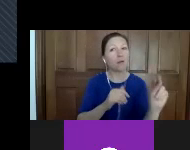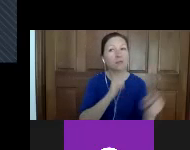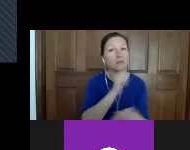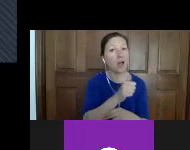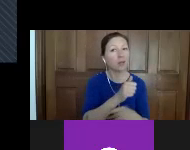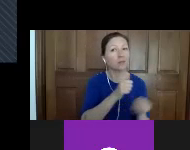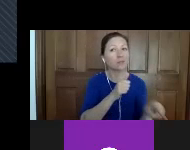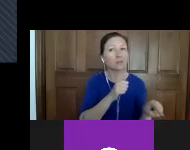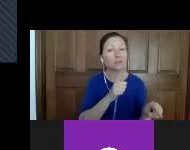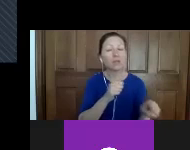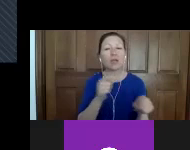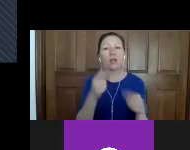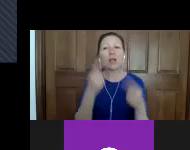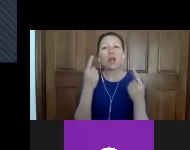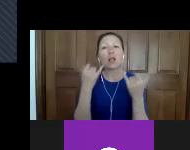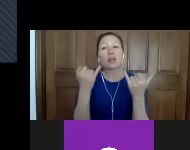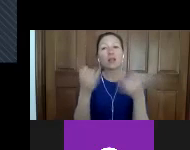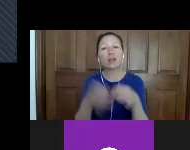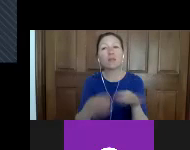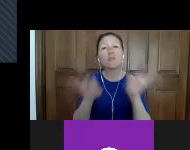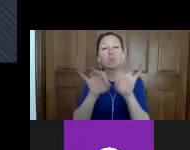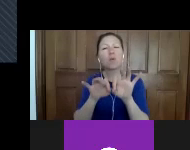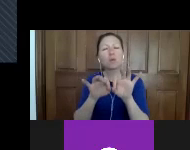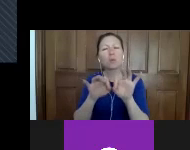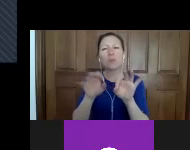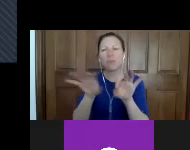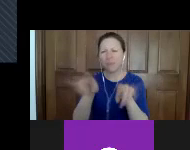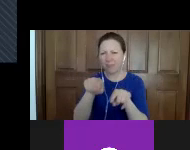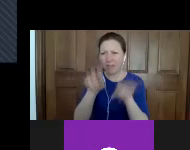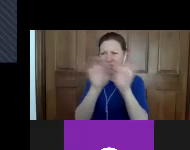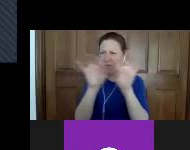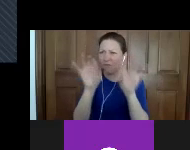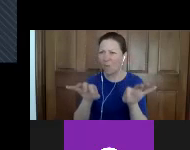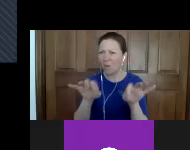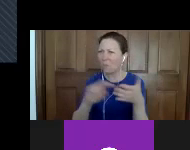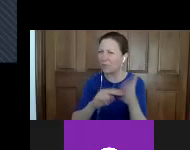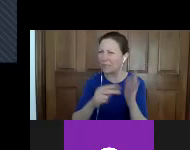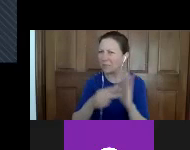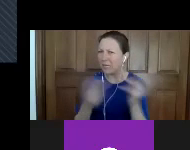to cover what this form actually means because it it can be a concern if you're not quite